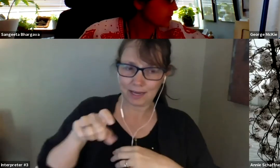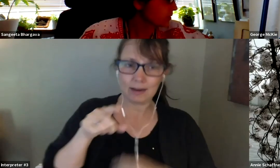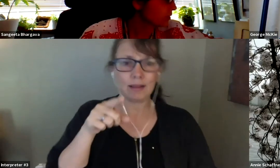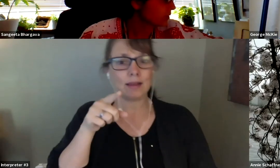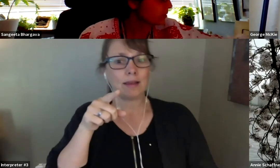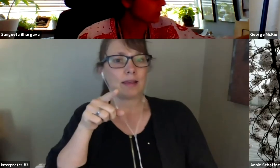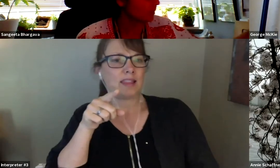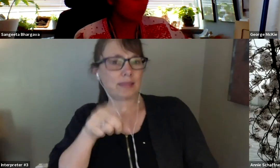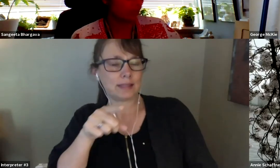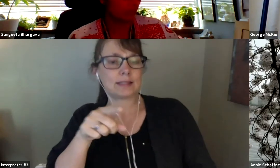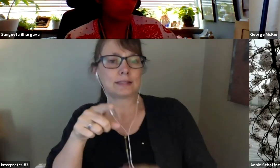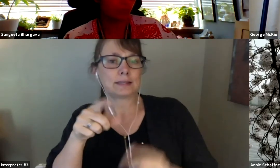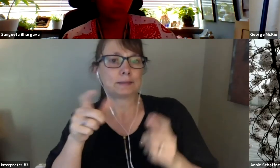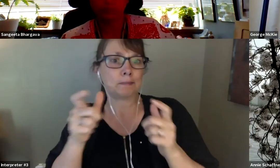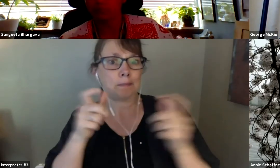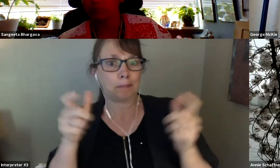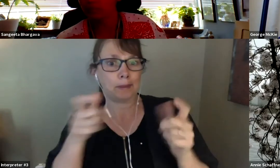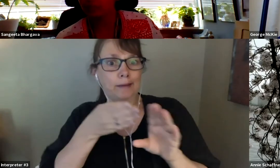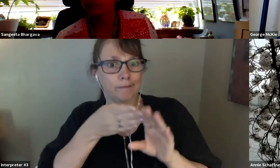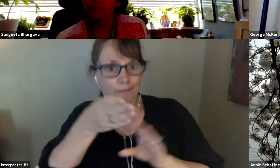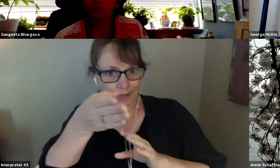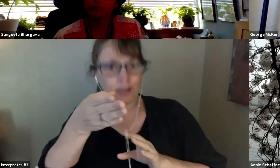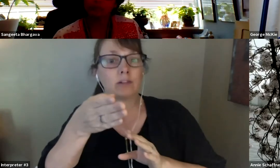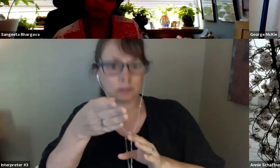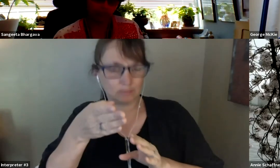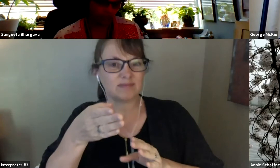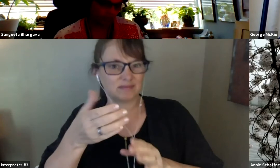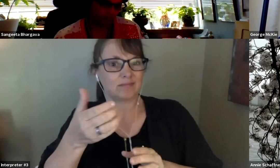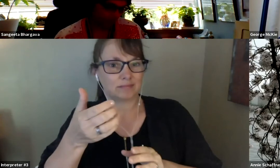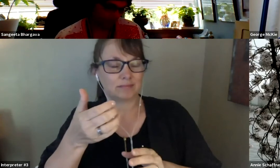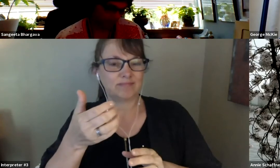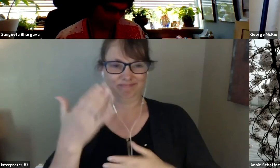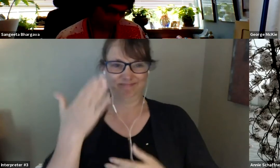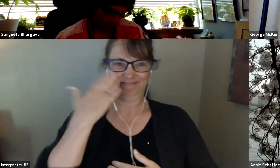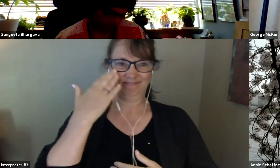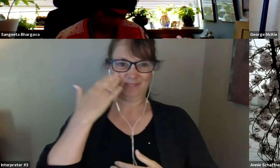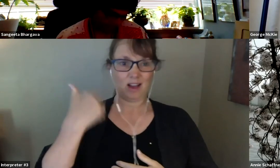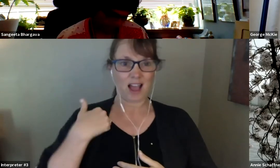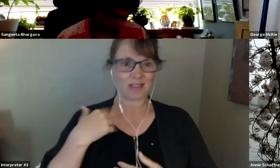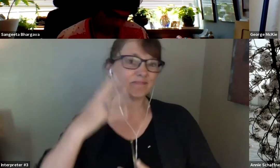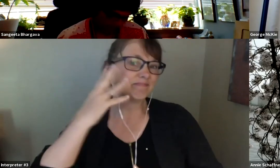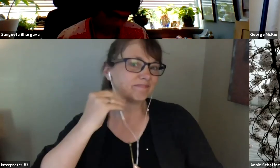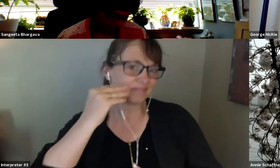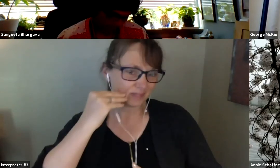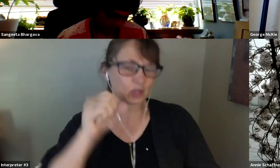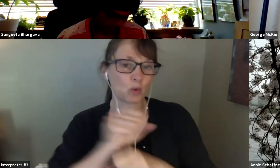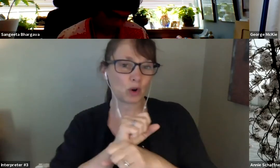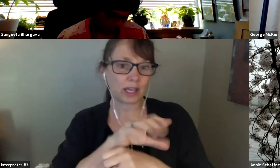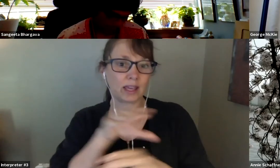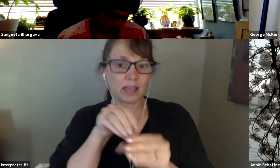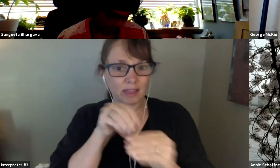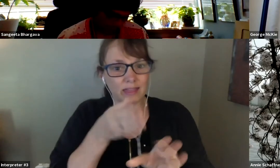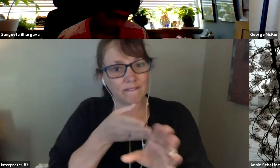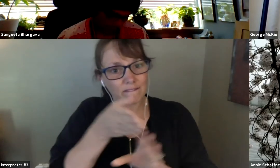field, as someone who works in the field. The granularity of whether you study corneal